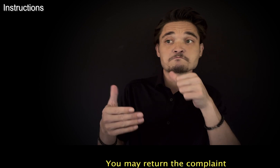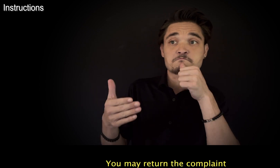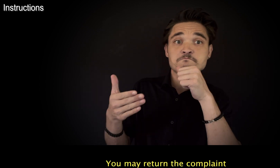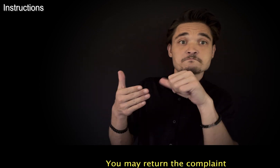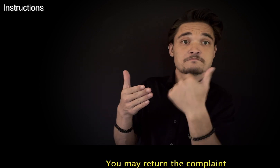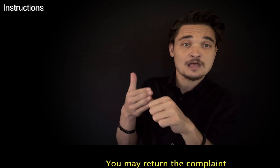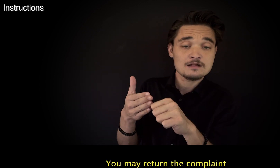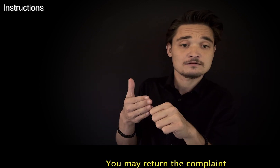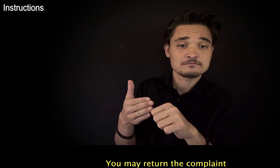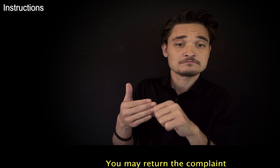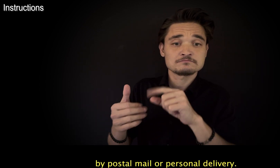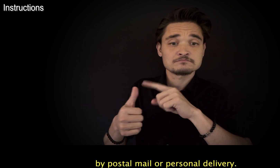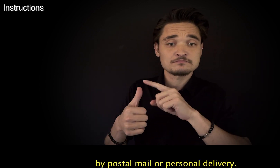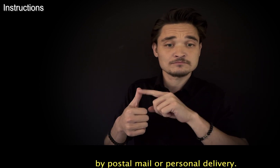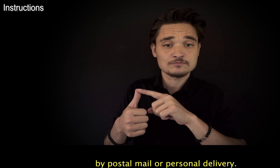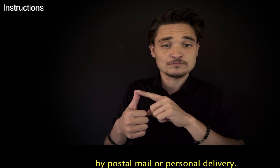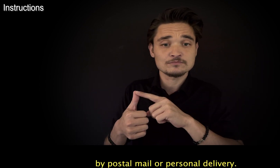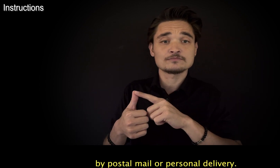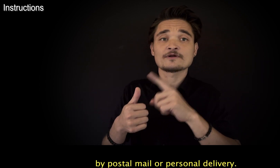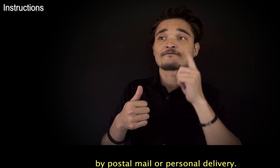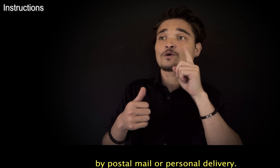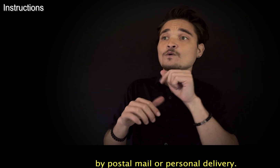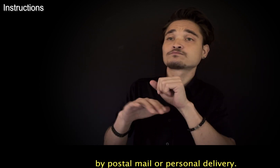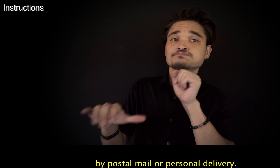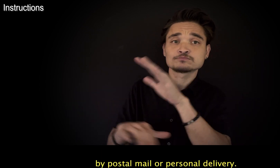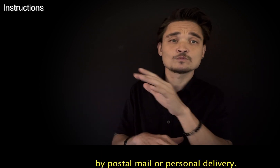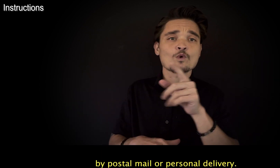You may return the complaint by postal mail or personal delivery.